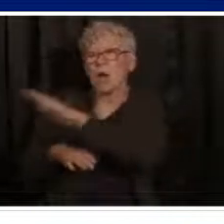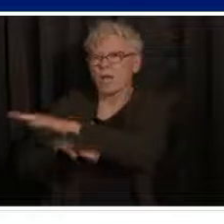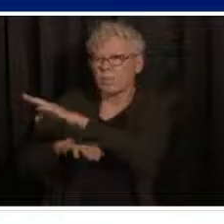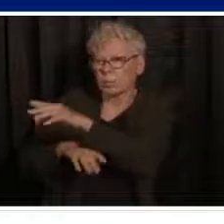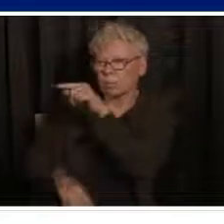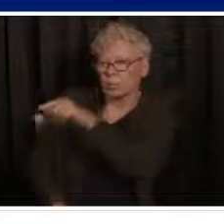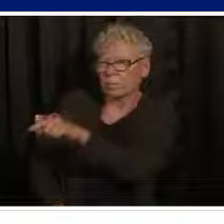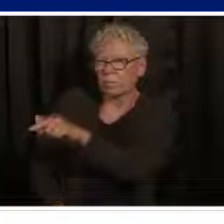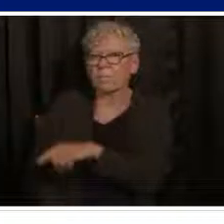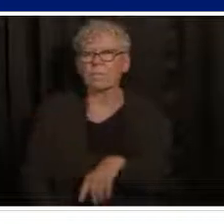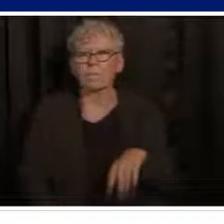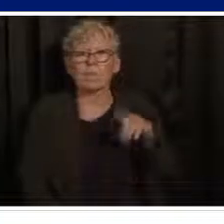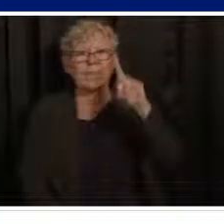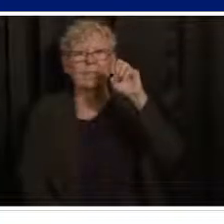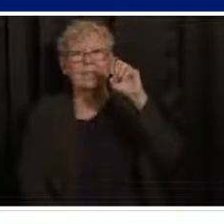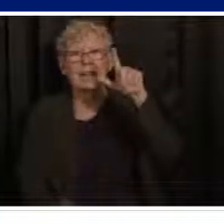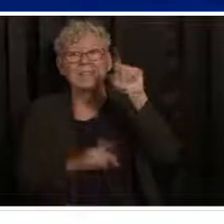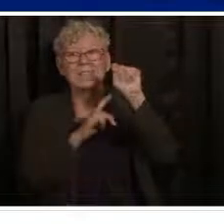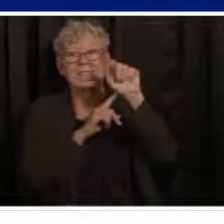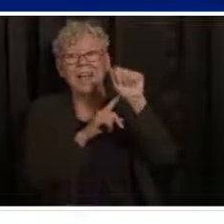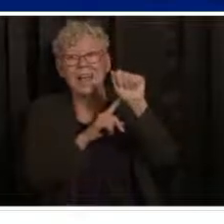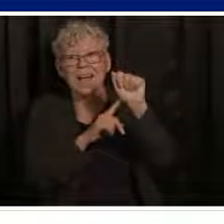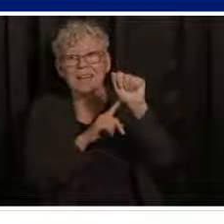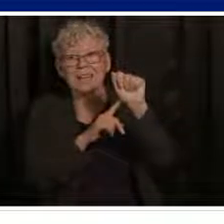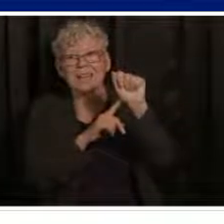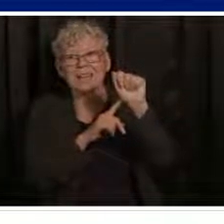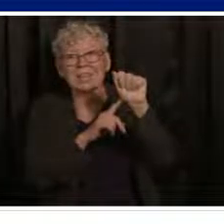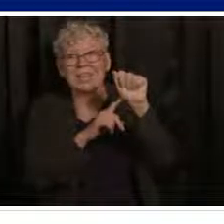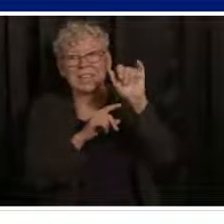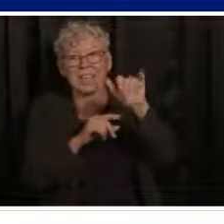Delta, uh Chambers Shopping Center in Denver, twelve to 7